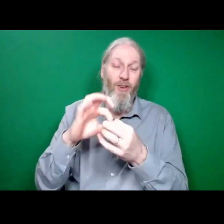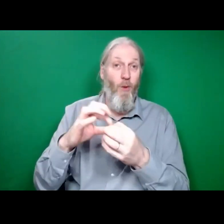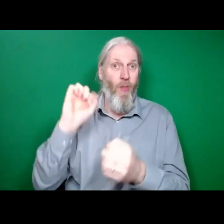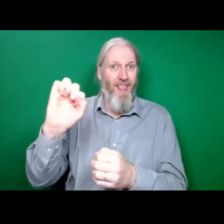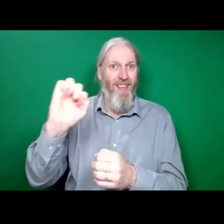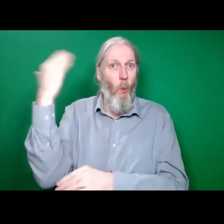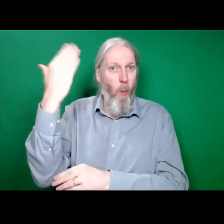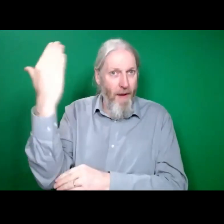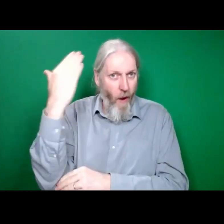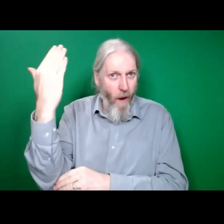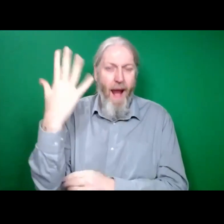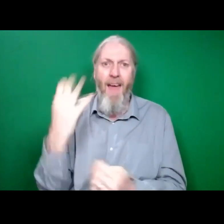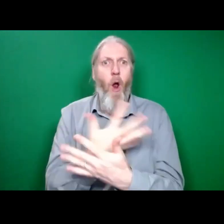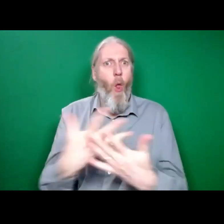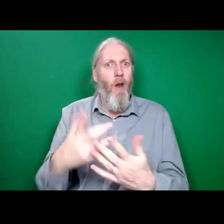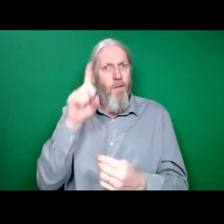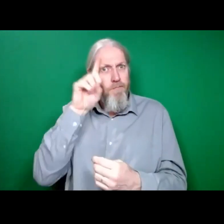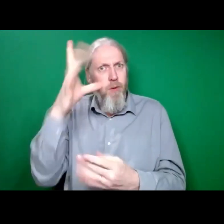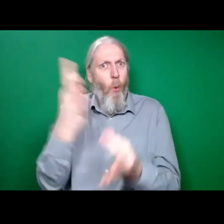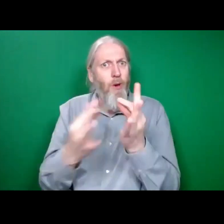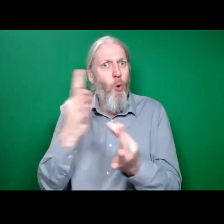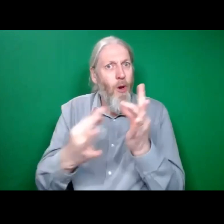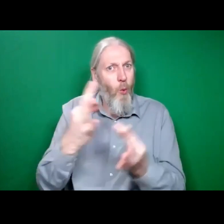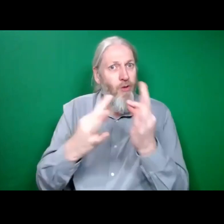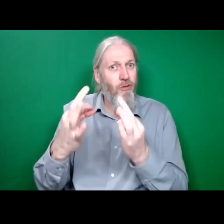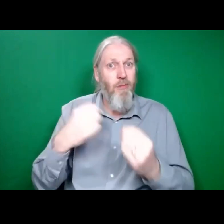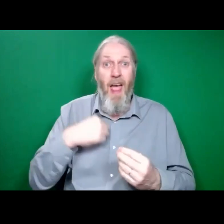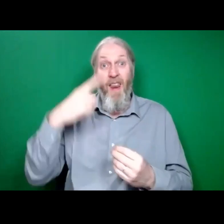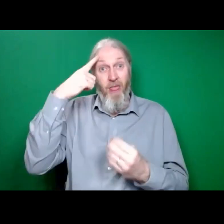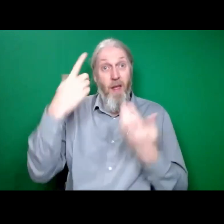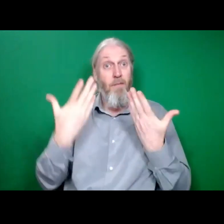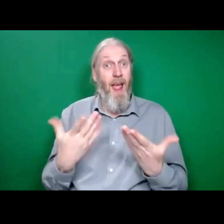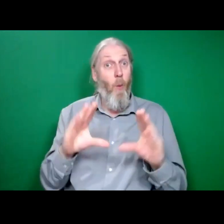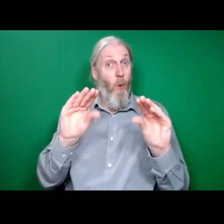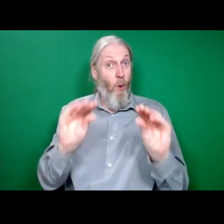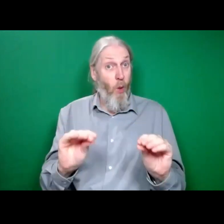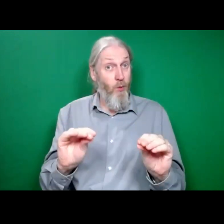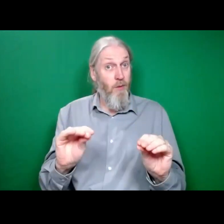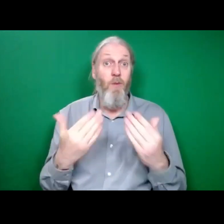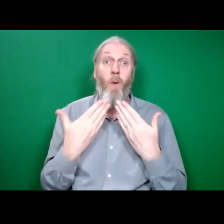There's a question about how the report has dovetailed